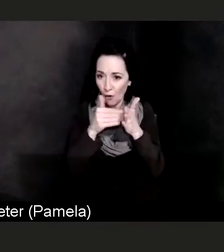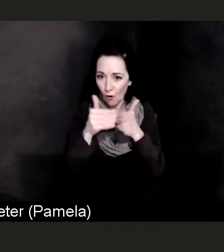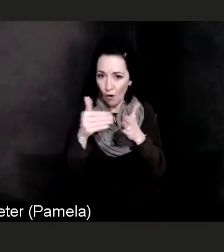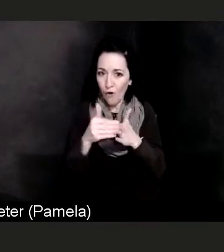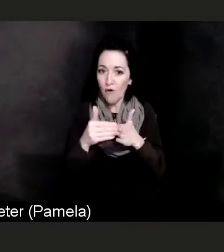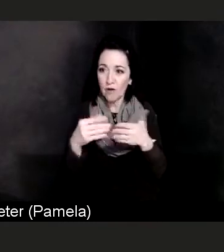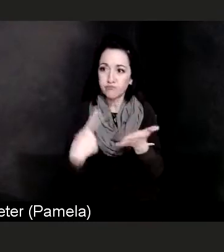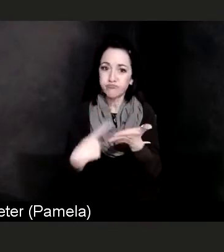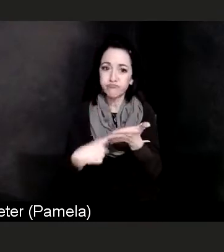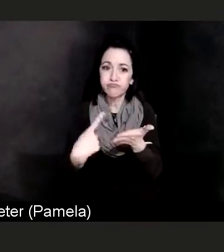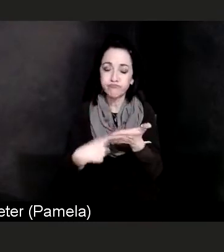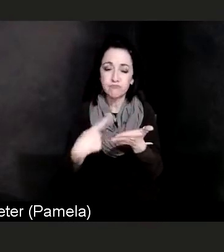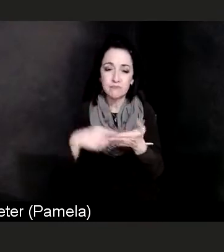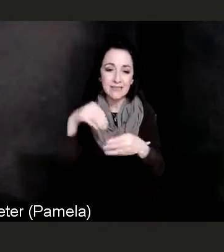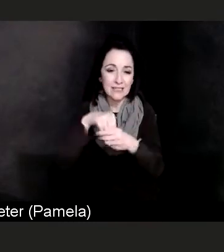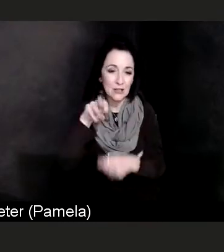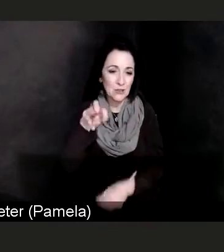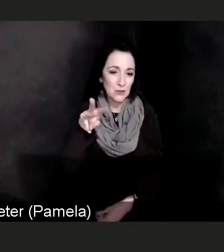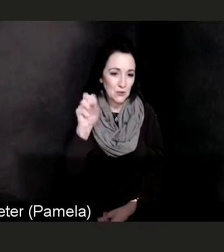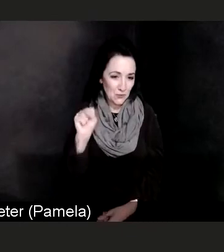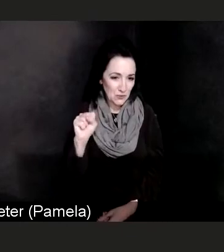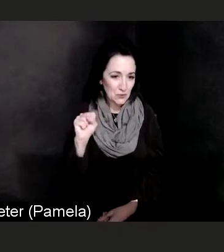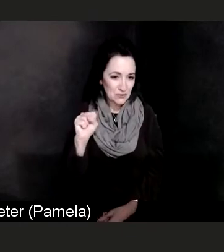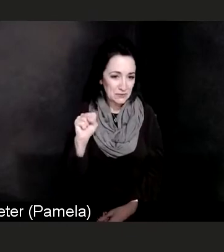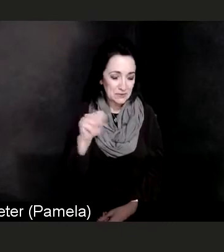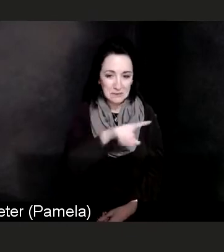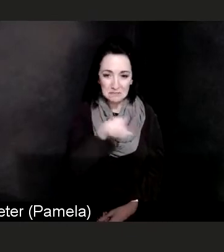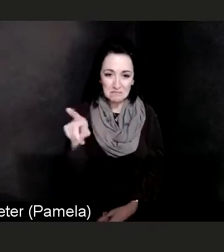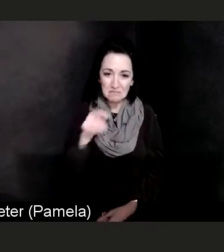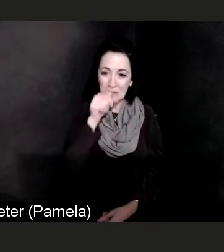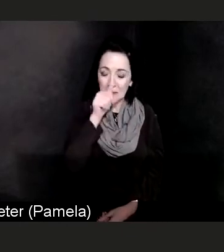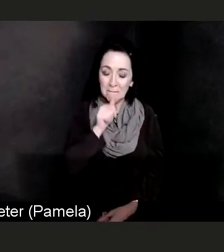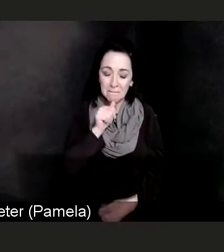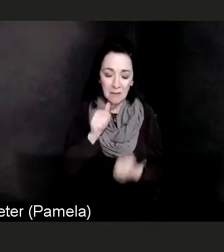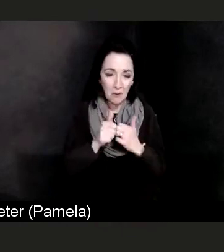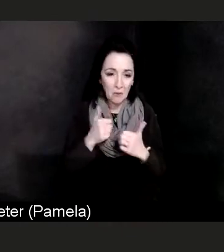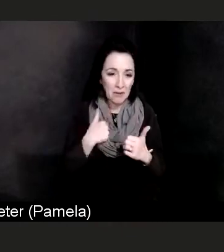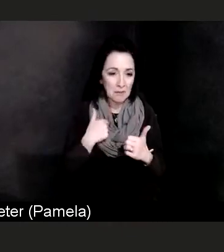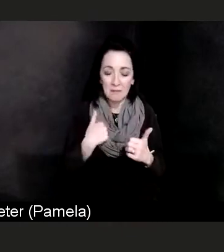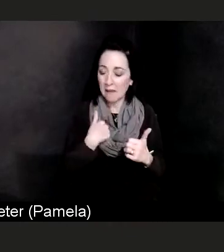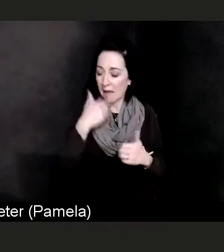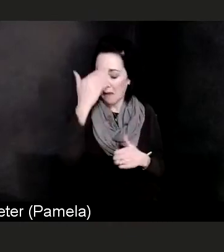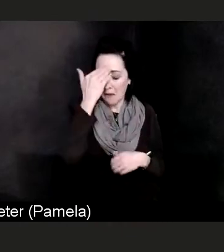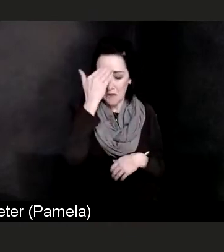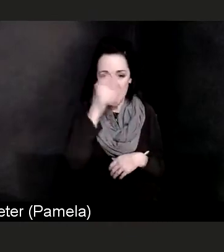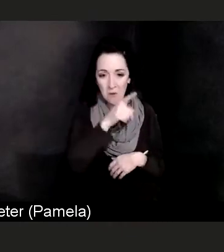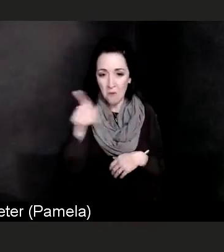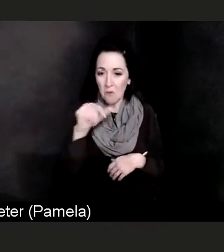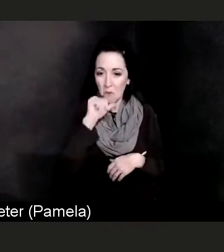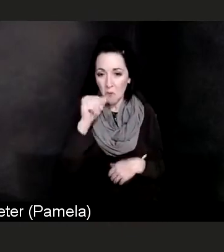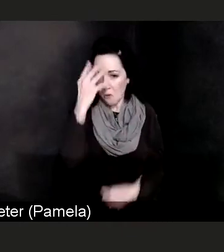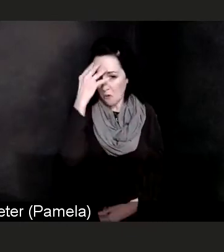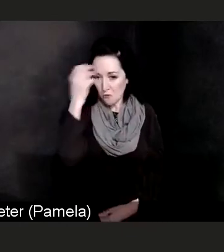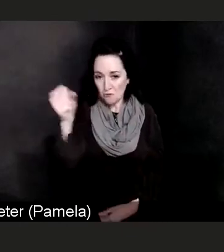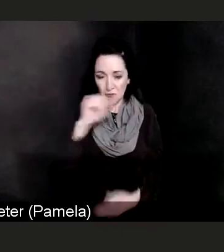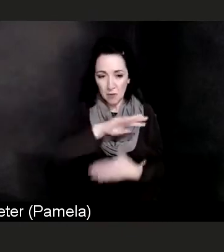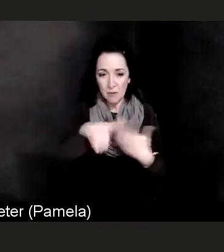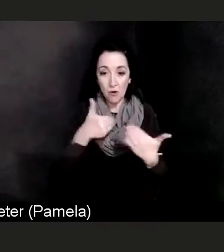I don't expect anyone to remember the specific numbers or the names of these variants, except to know that there are three different variants